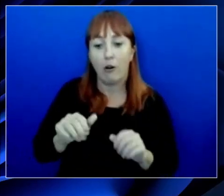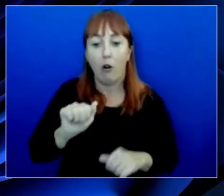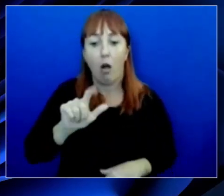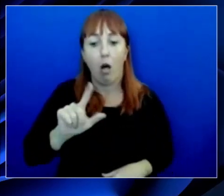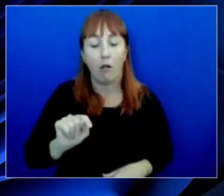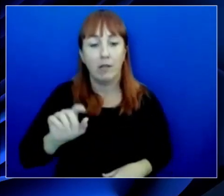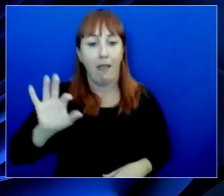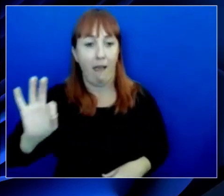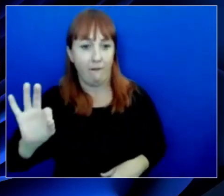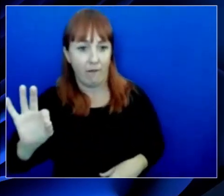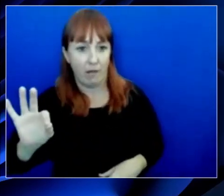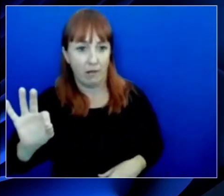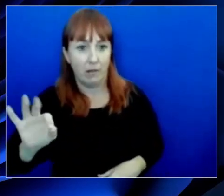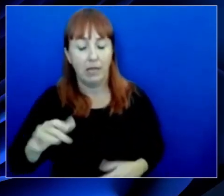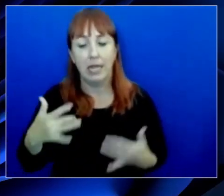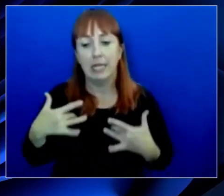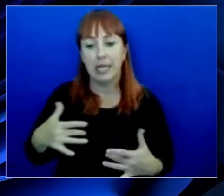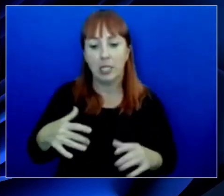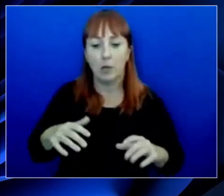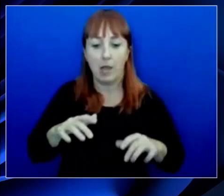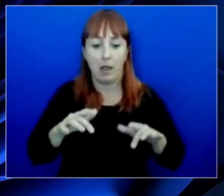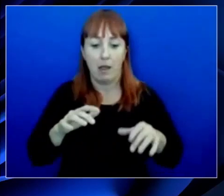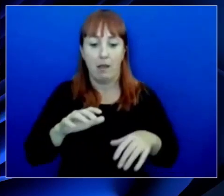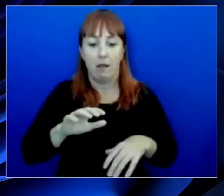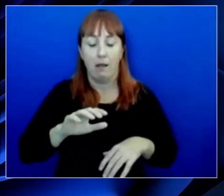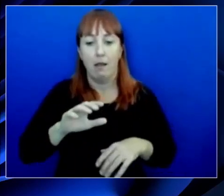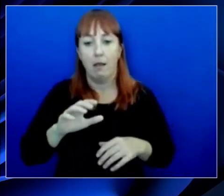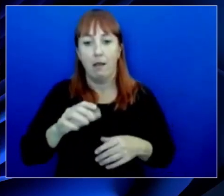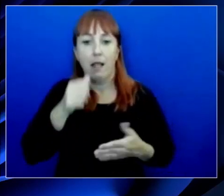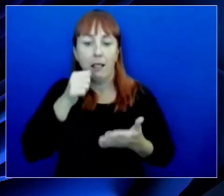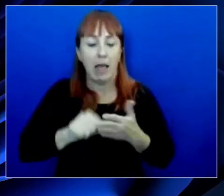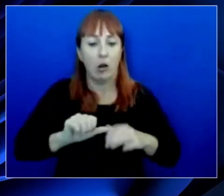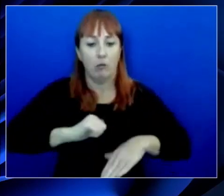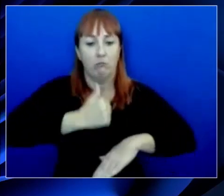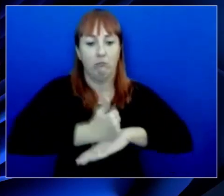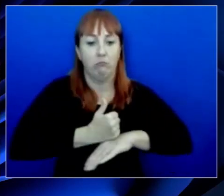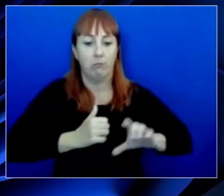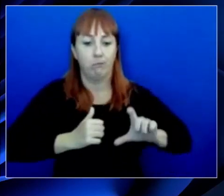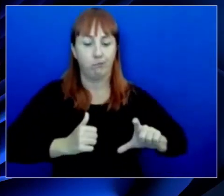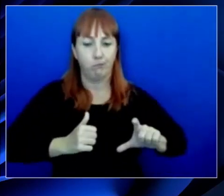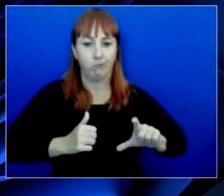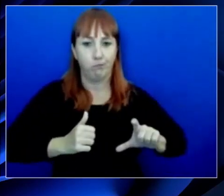The narrator key is either the Caps lock key or the insert key. While running narrator,